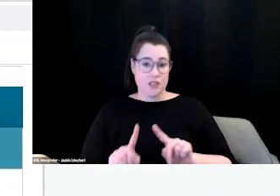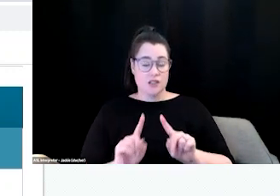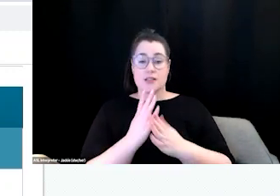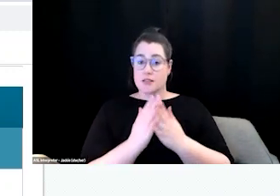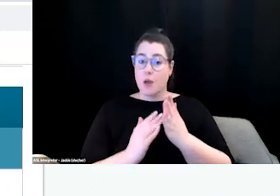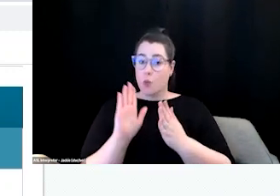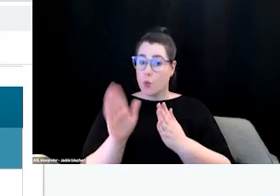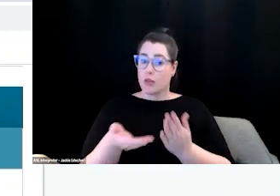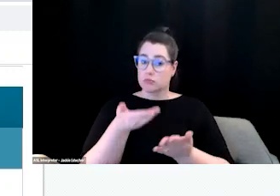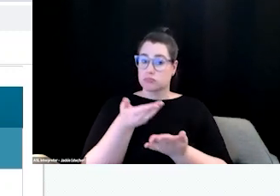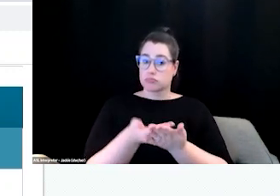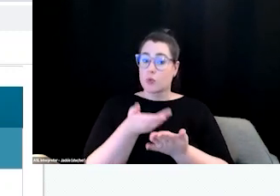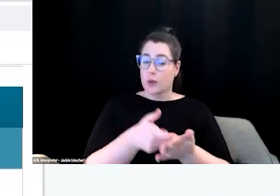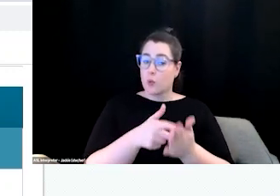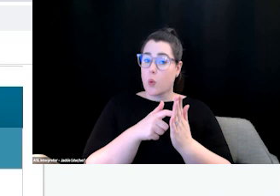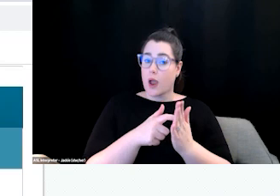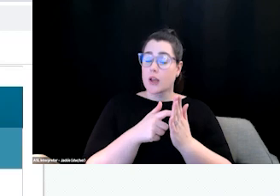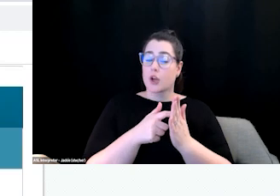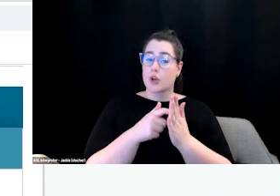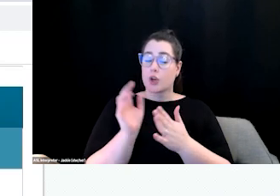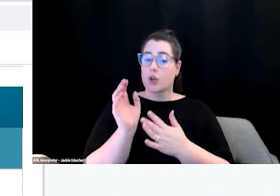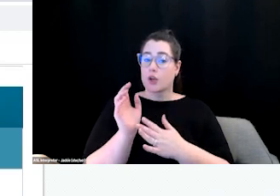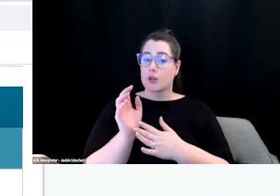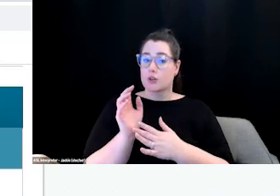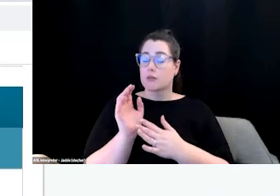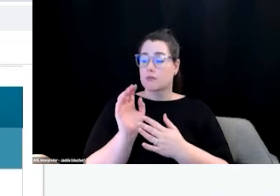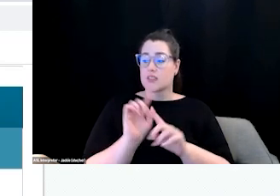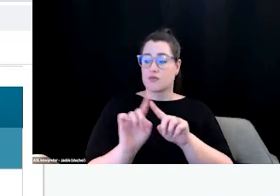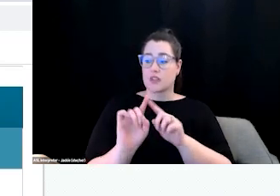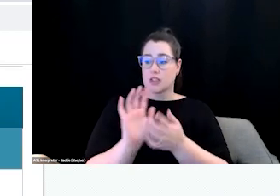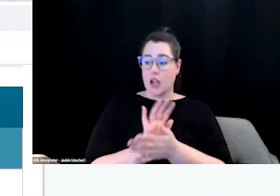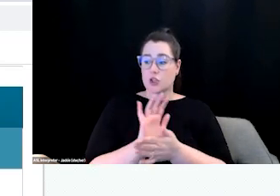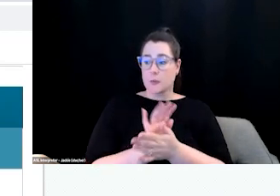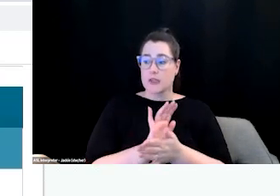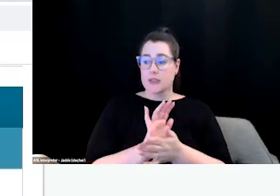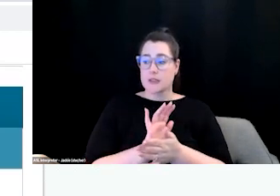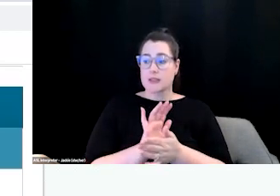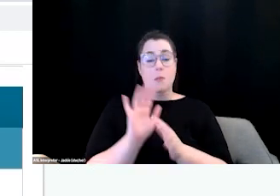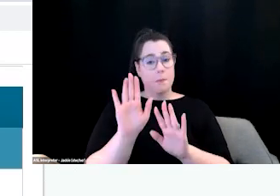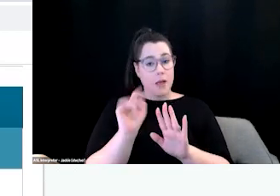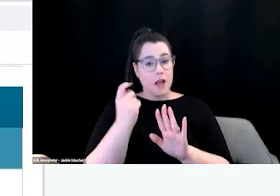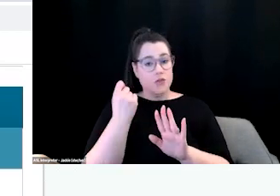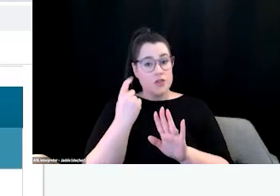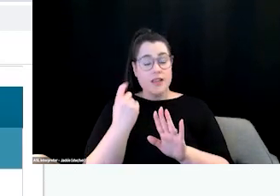But it will always remain in the Optional because the PAPPG requirements are, these are required, and these are optional.